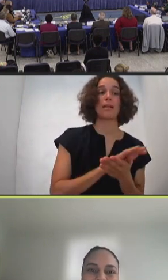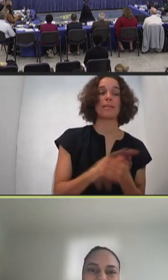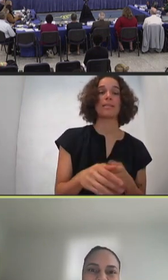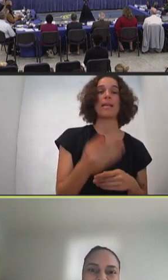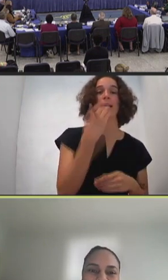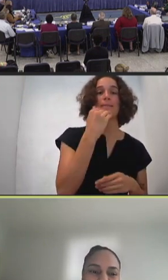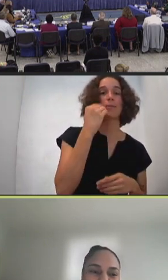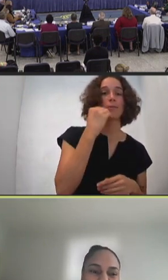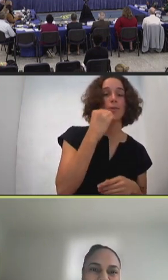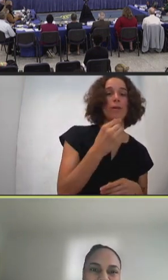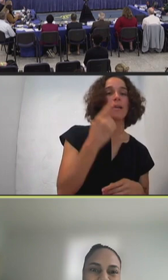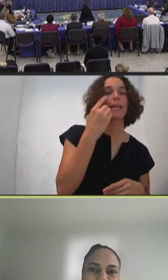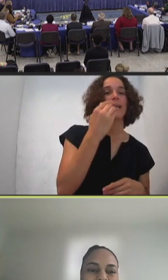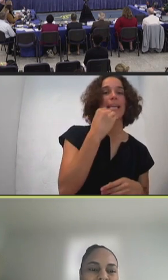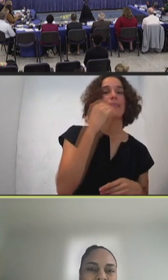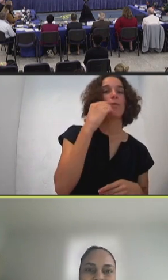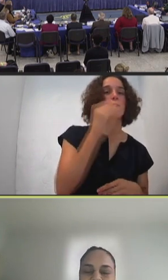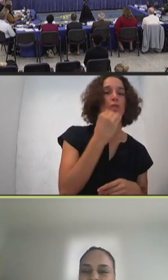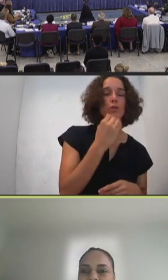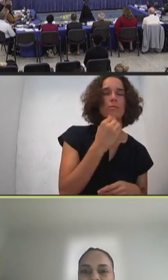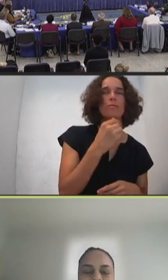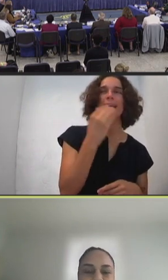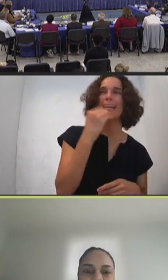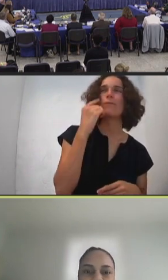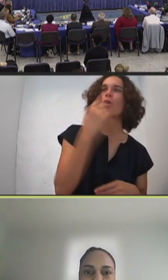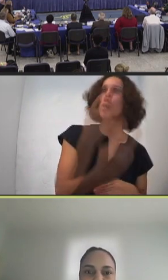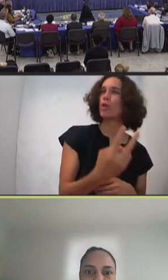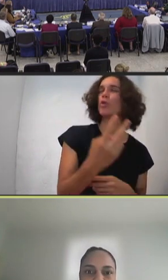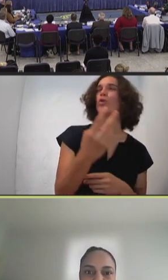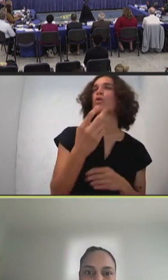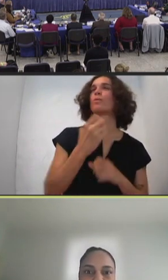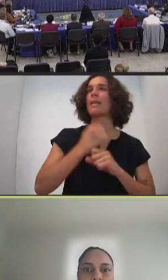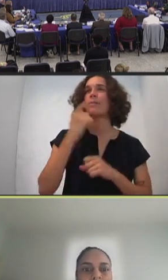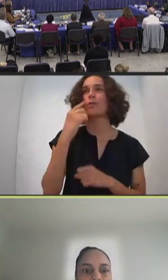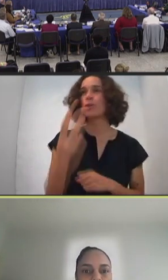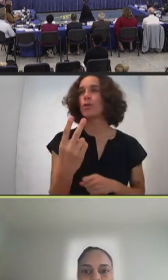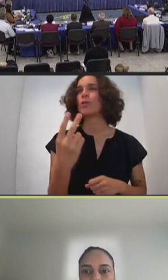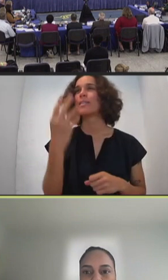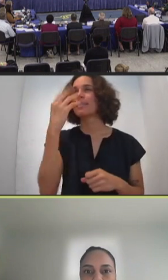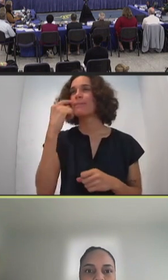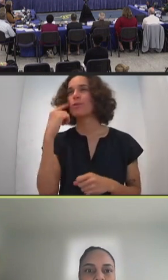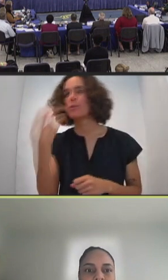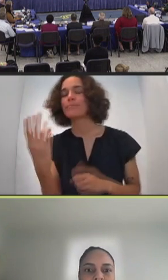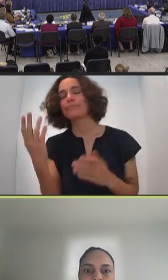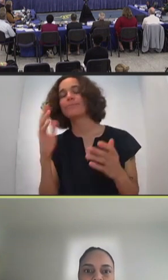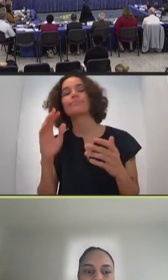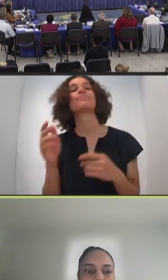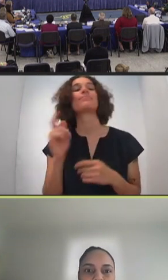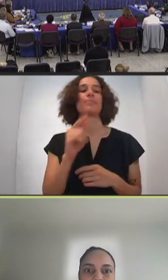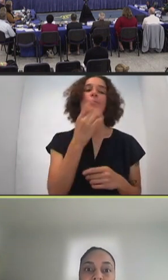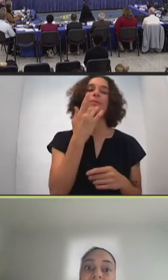please. And then next slide. I think we could actually skip this one and go to the other one.